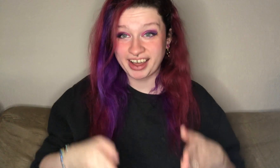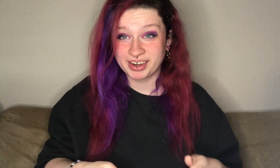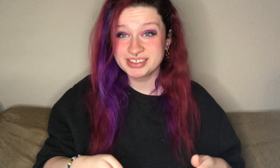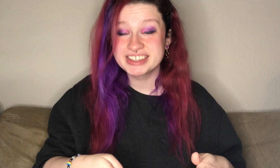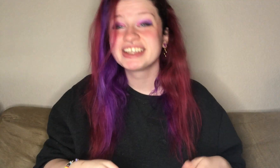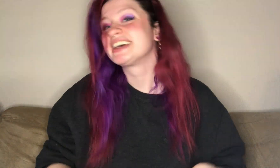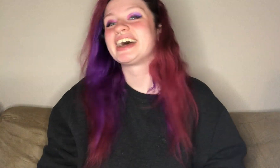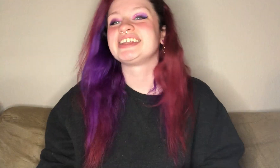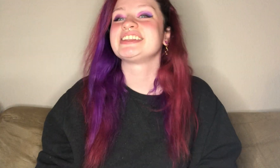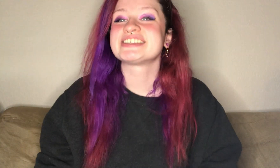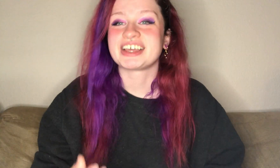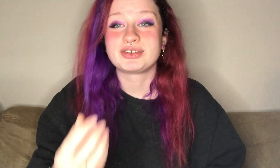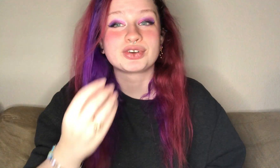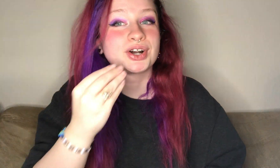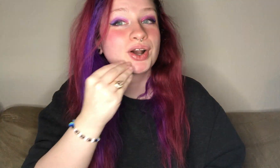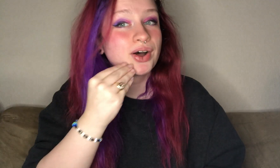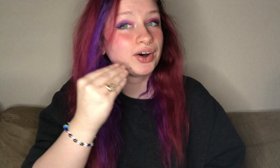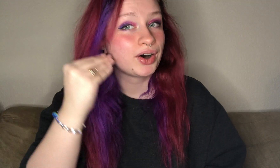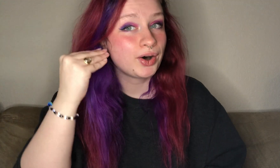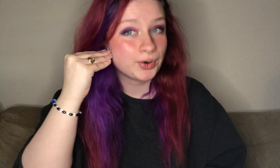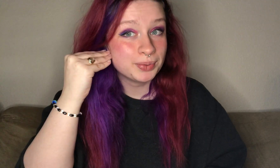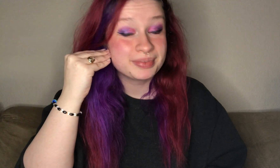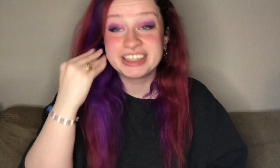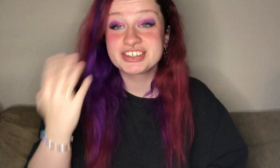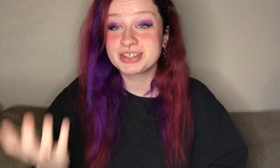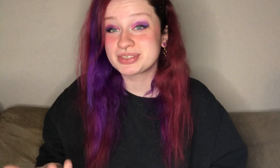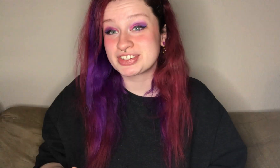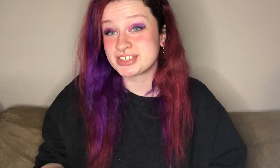house and then the sign for home initially was just